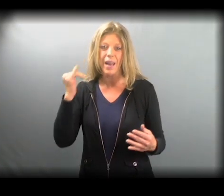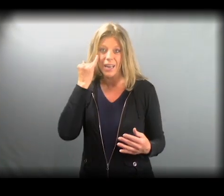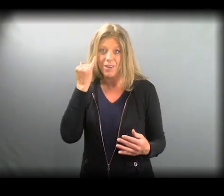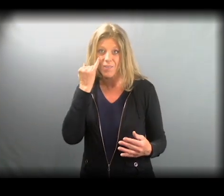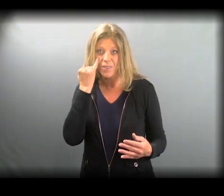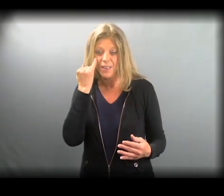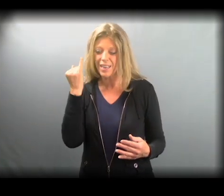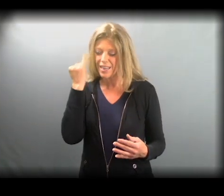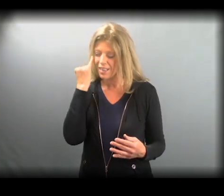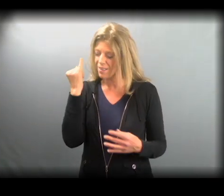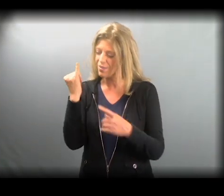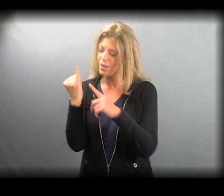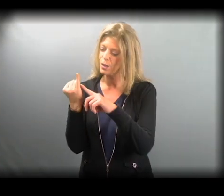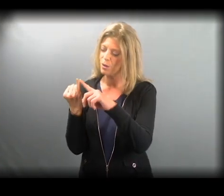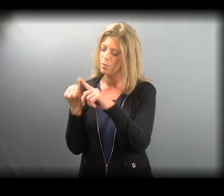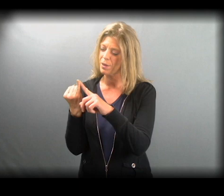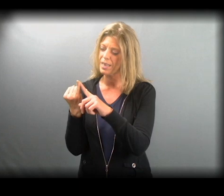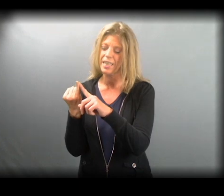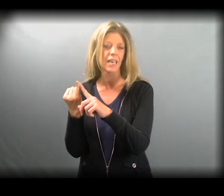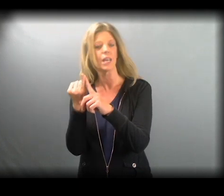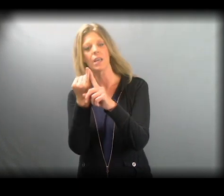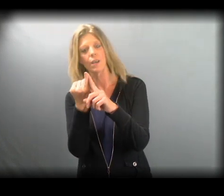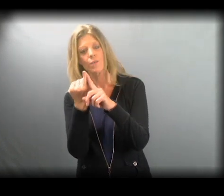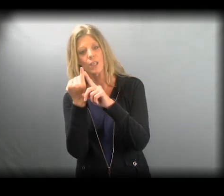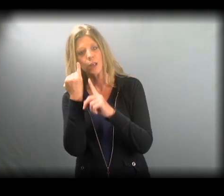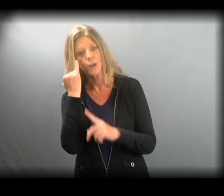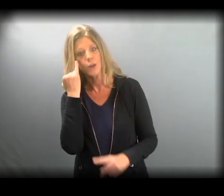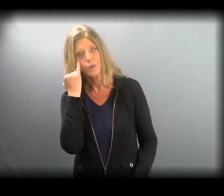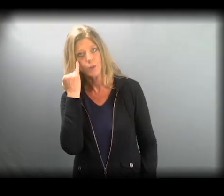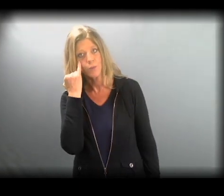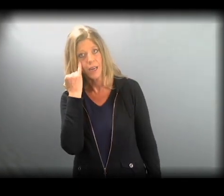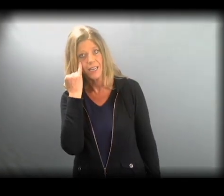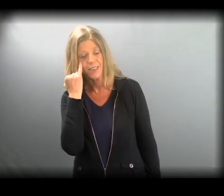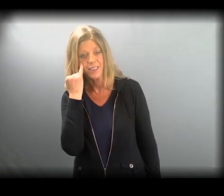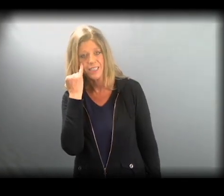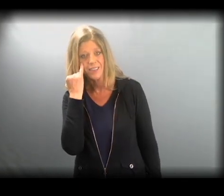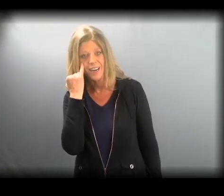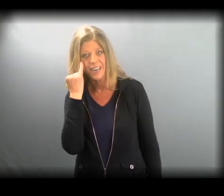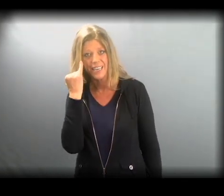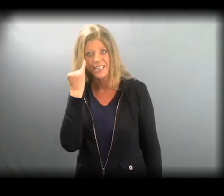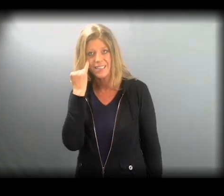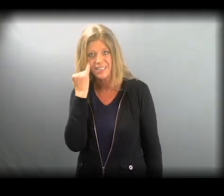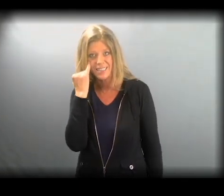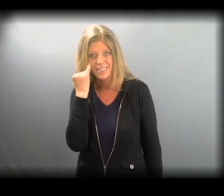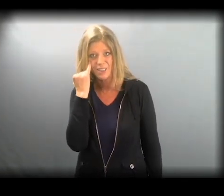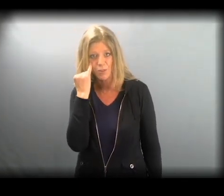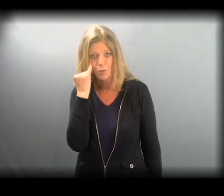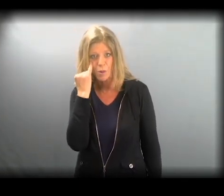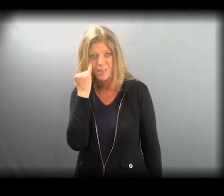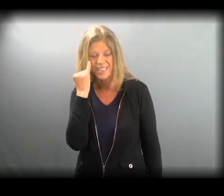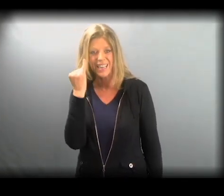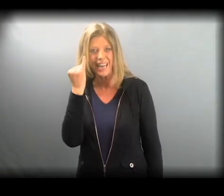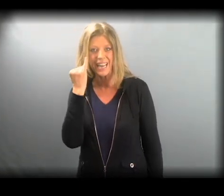IF Your pinkie finger goes right here under your eye, and it just sits there for a moment.